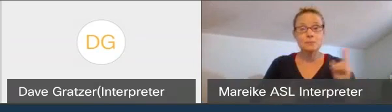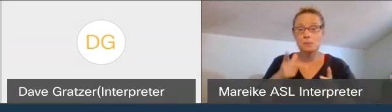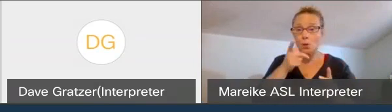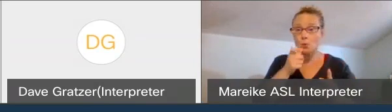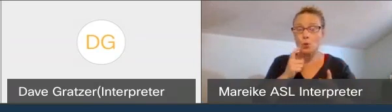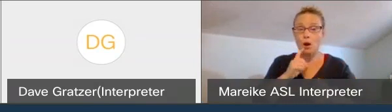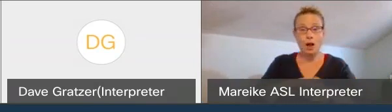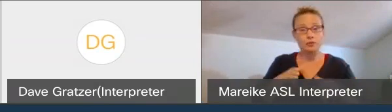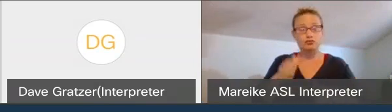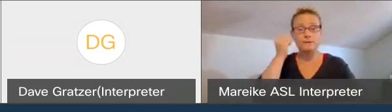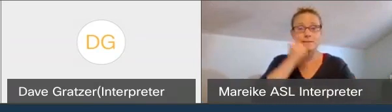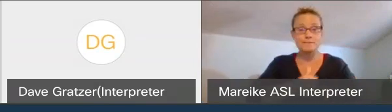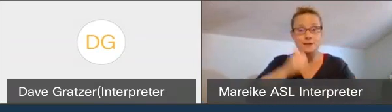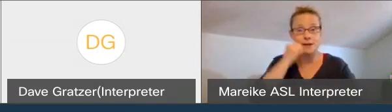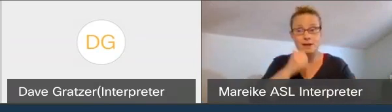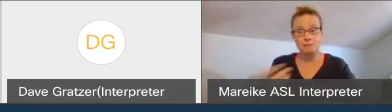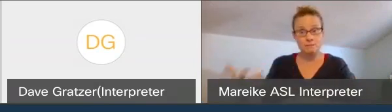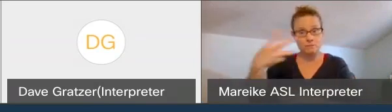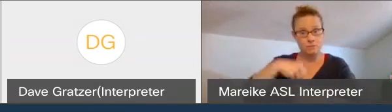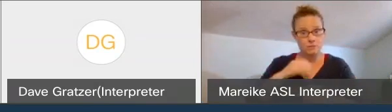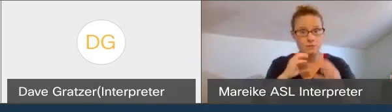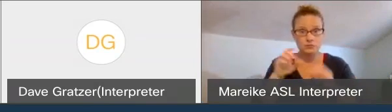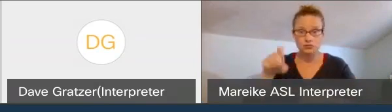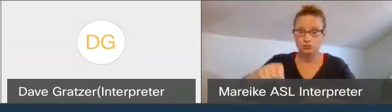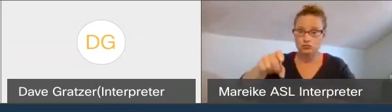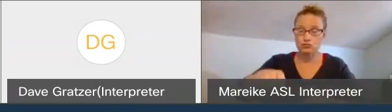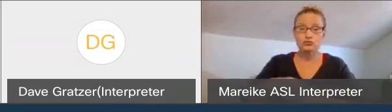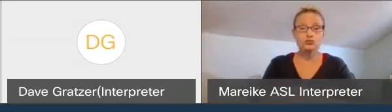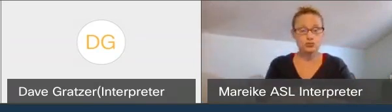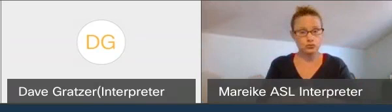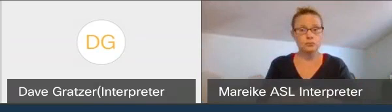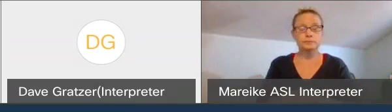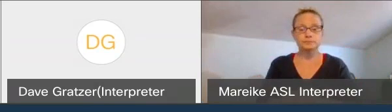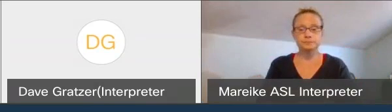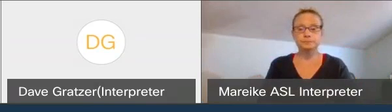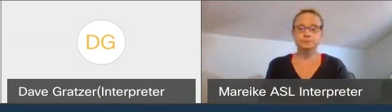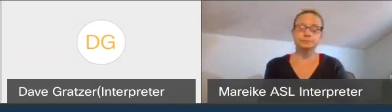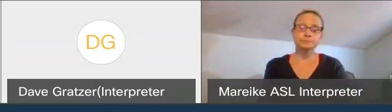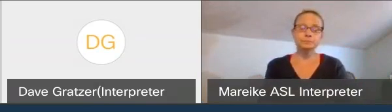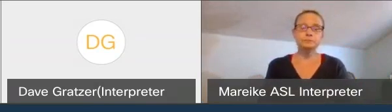Uh, have them be involved in the conversation from the get-go, and-- and, uh, you know--